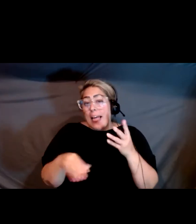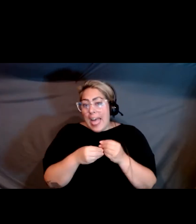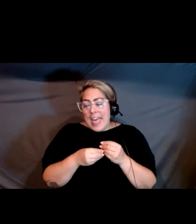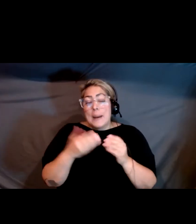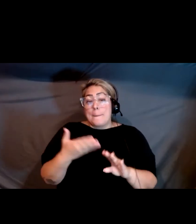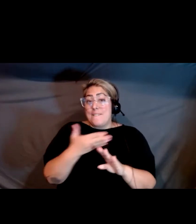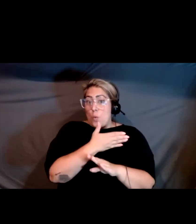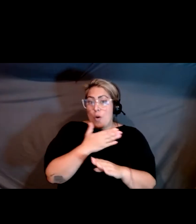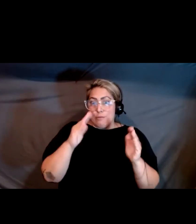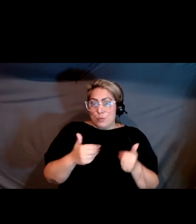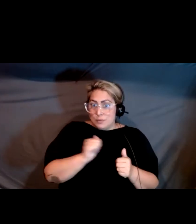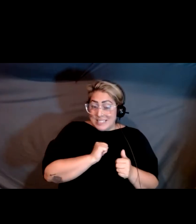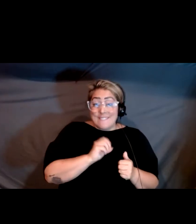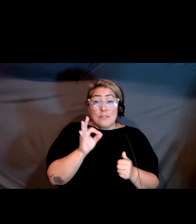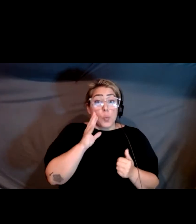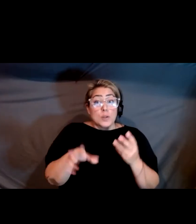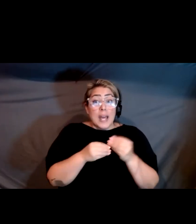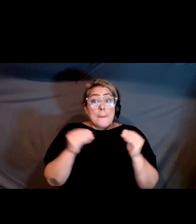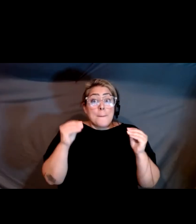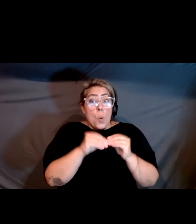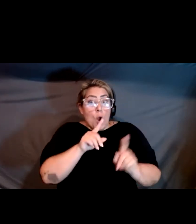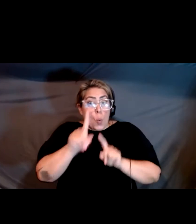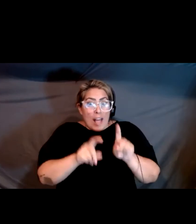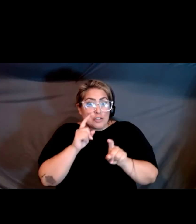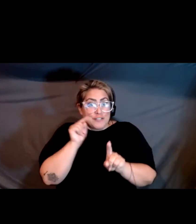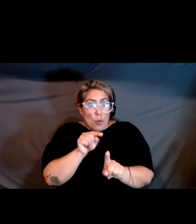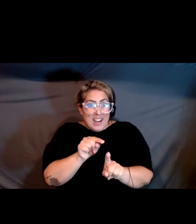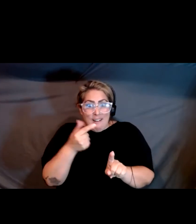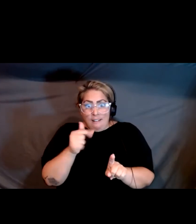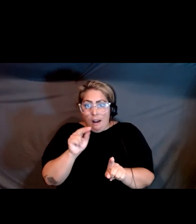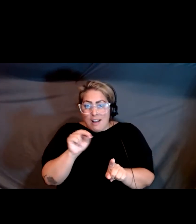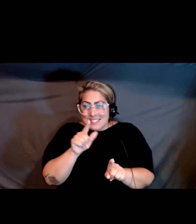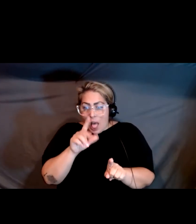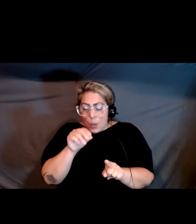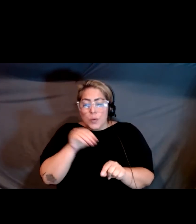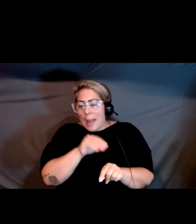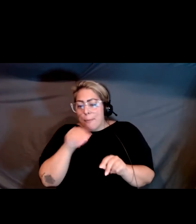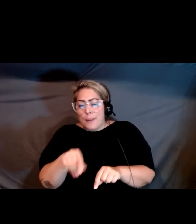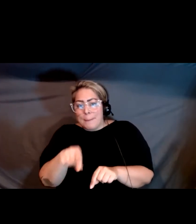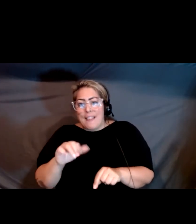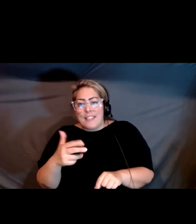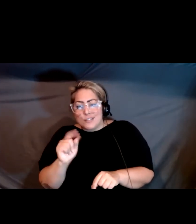for Gonzalo in the chat we are collecting them still. So we will be able to send those out